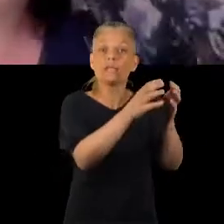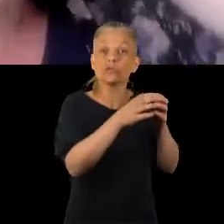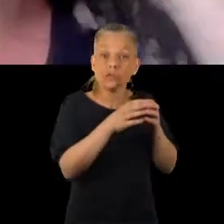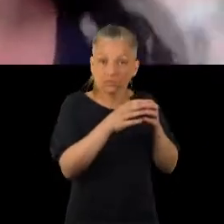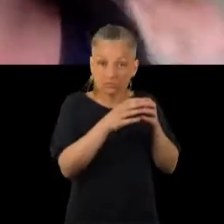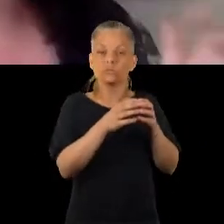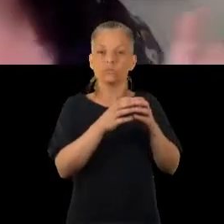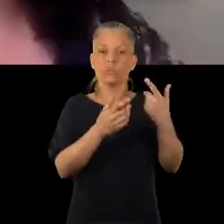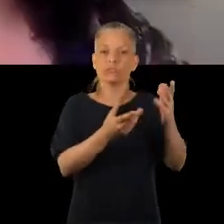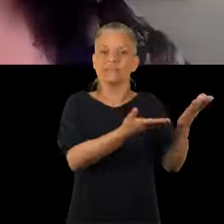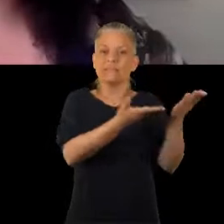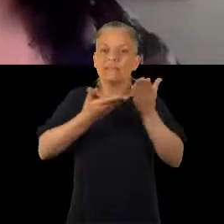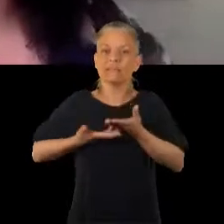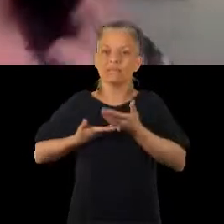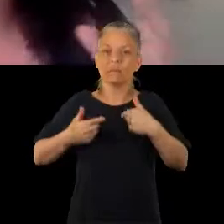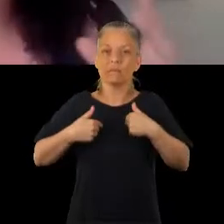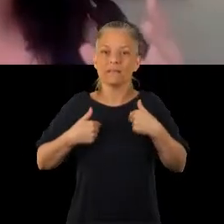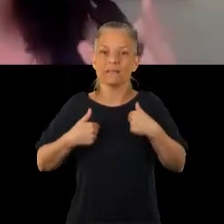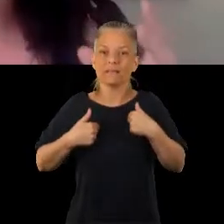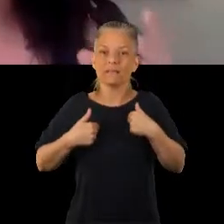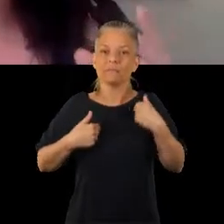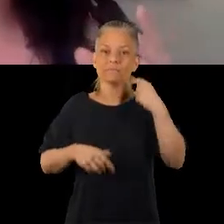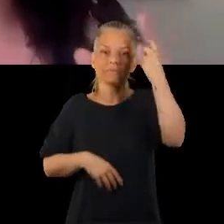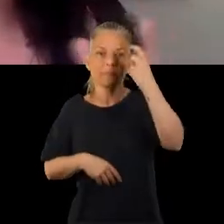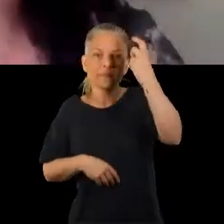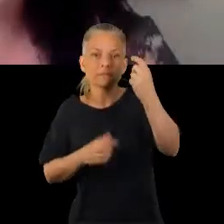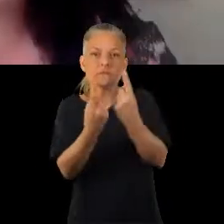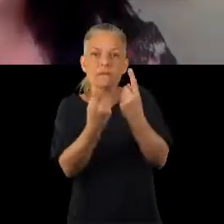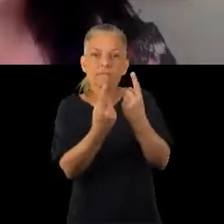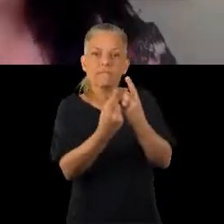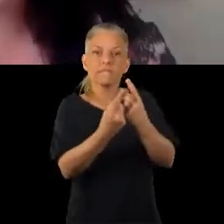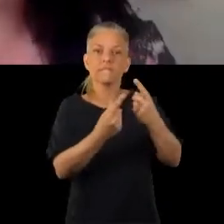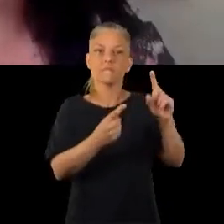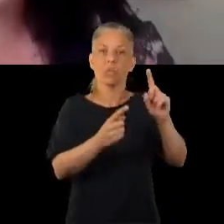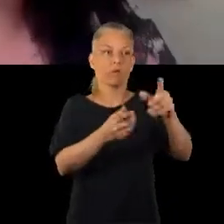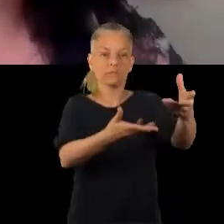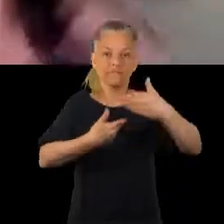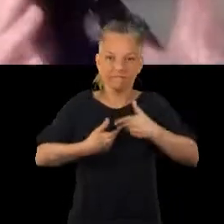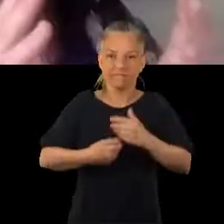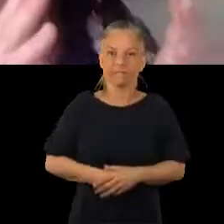examples of that. And also not to overcomplicate what you’ve got and try and create something new